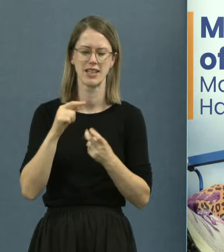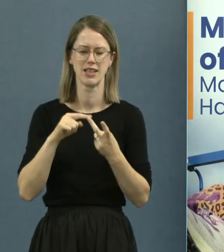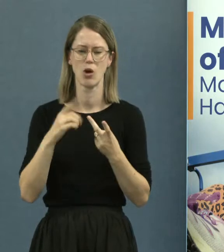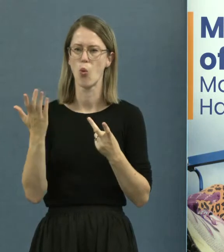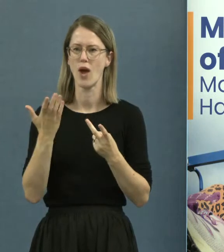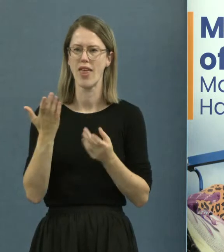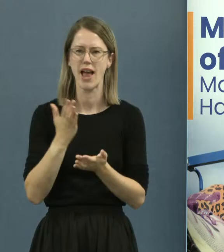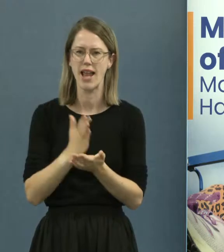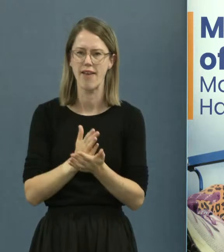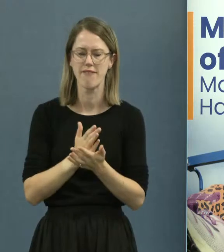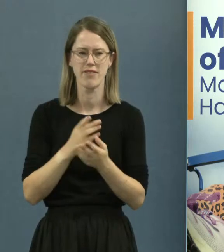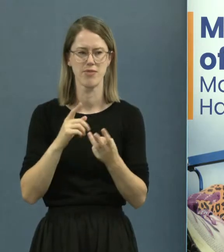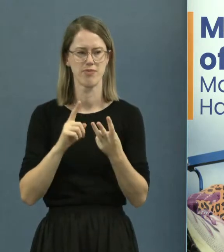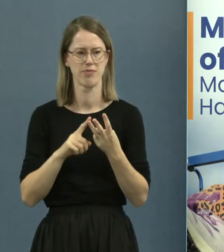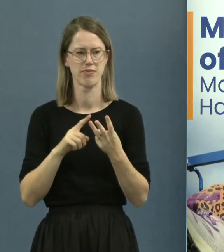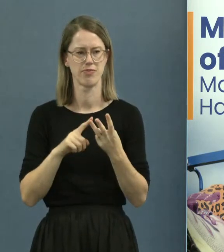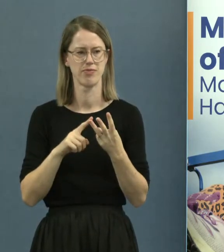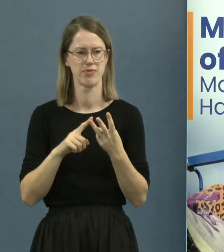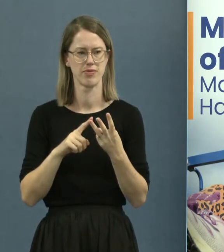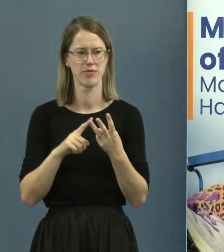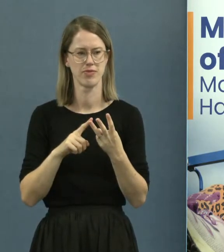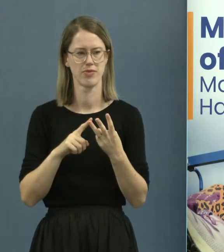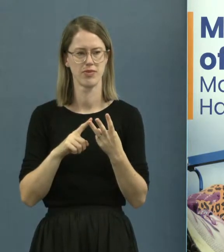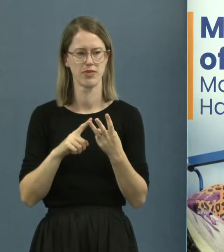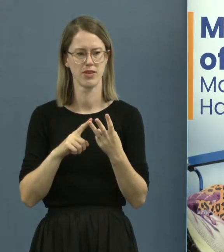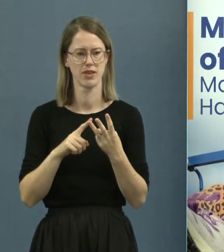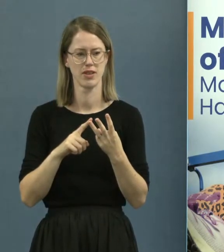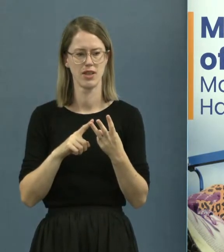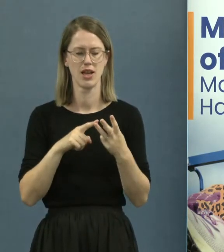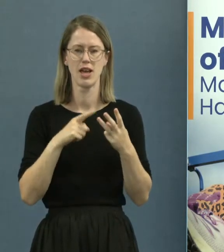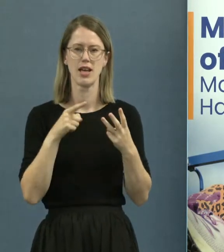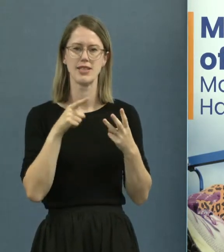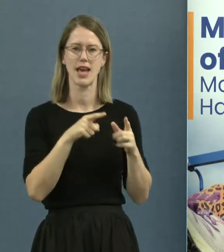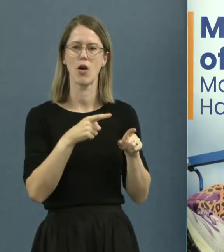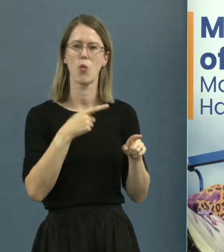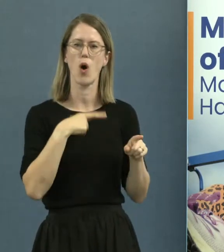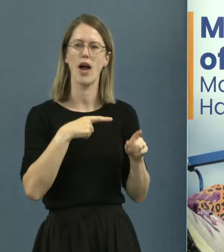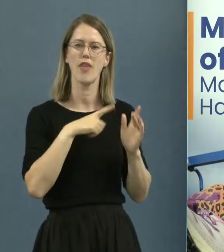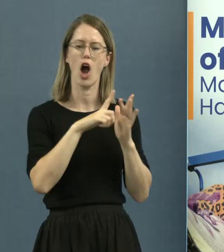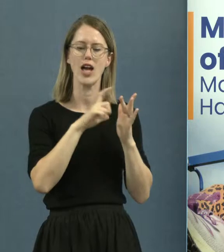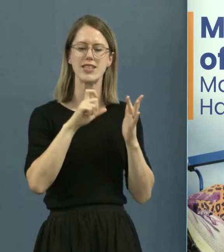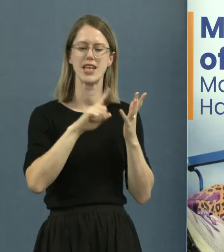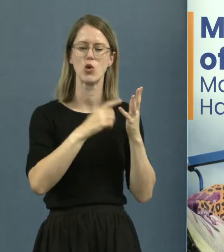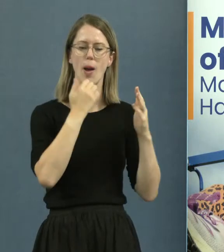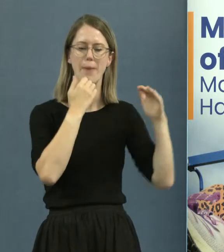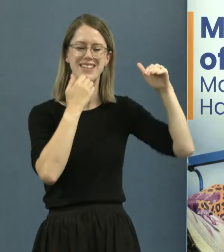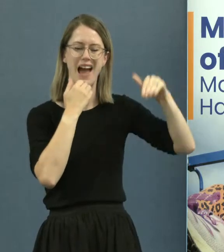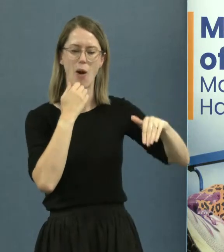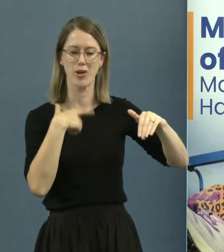more details, their background, where in New Zealand they were,